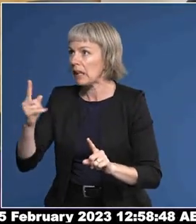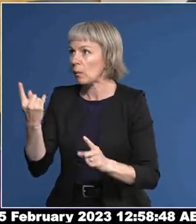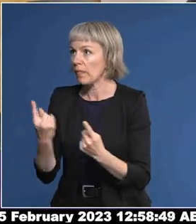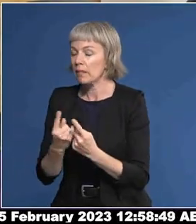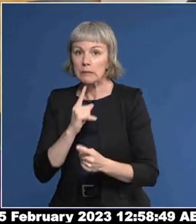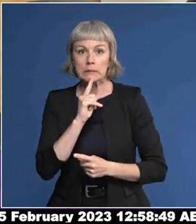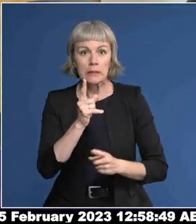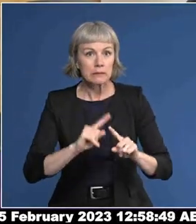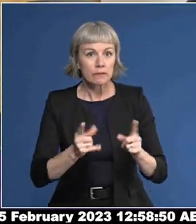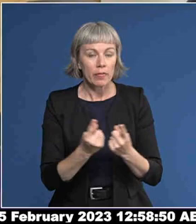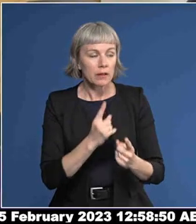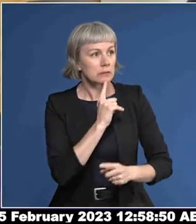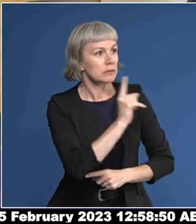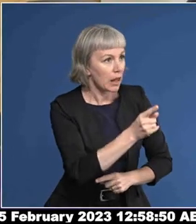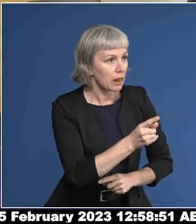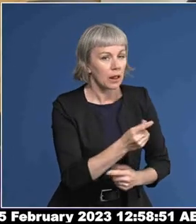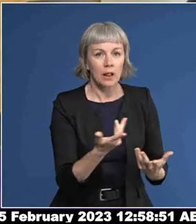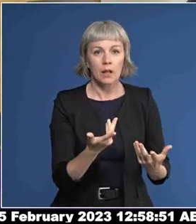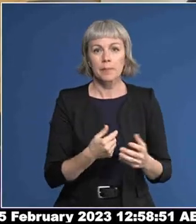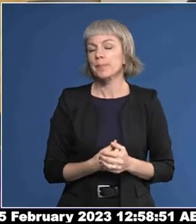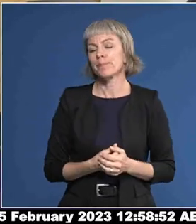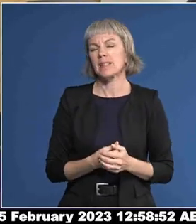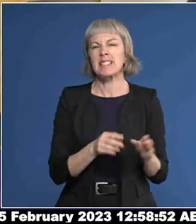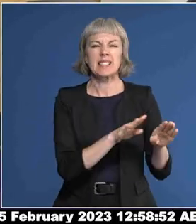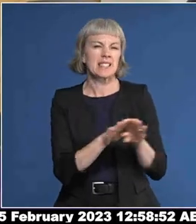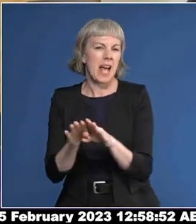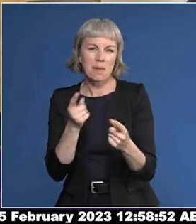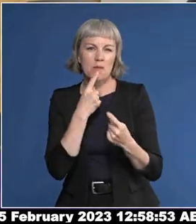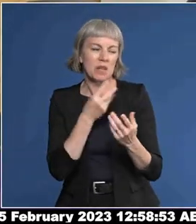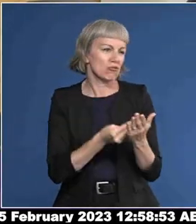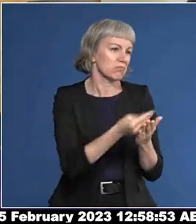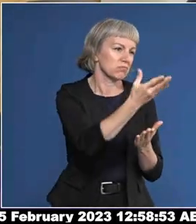Pretty much the same information, yes. I don't see any issues there. No. No. MS EASTMAN: Okay.